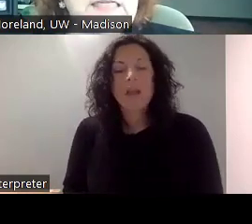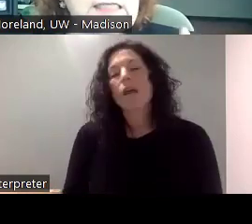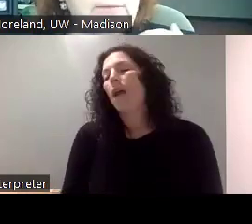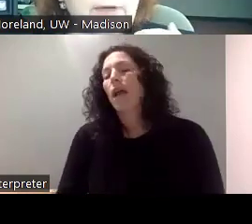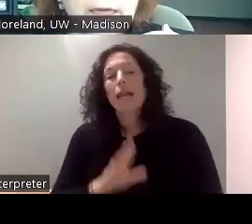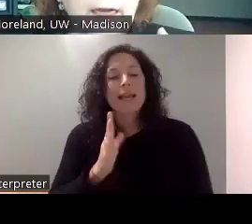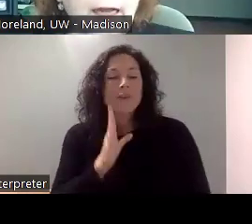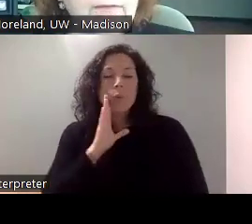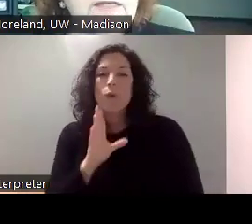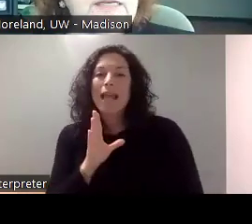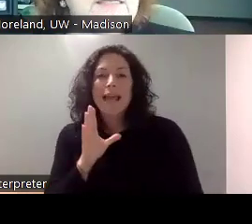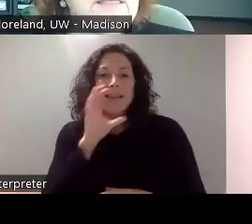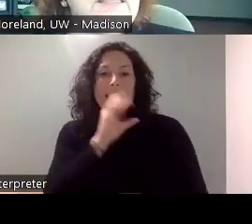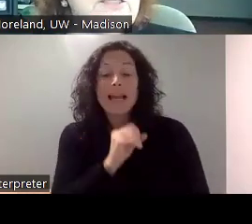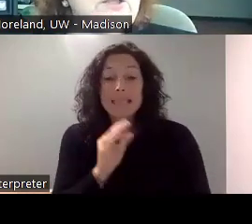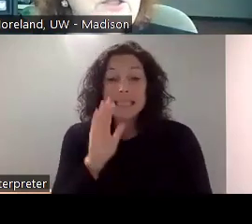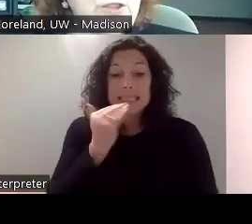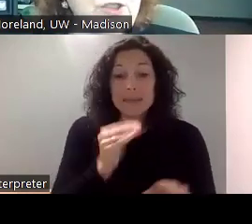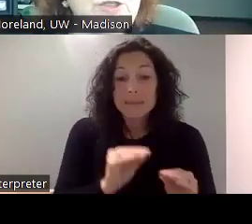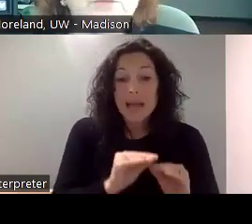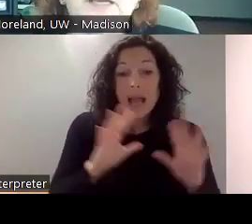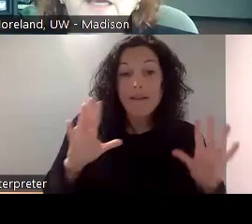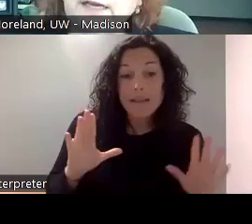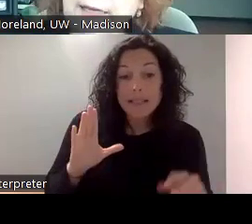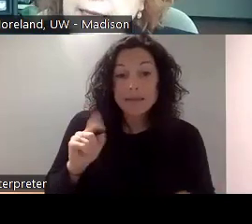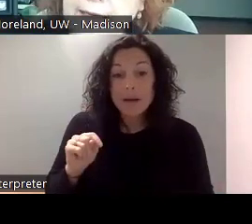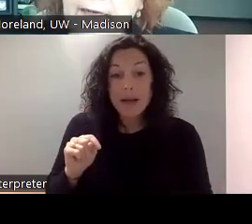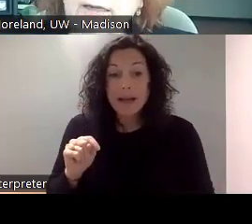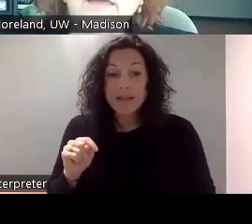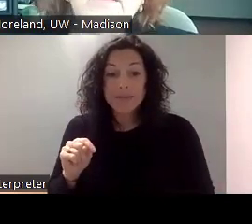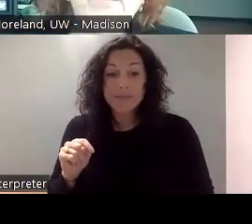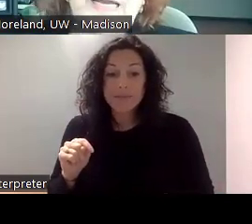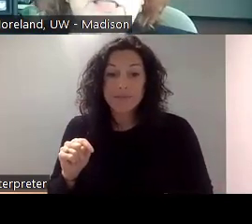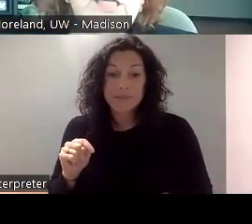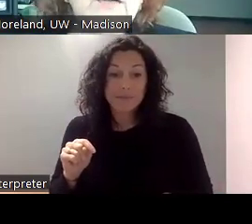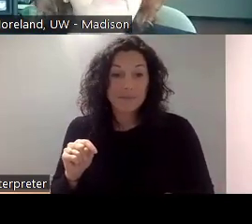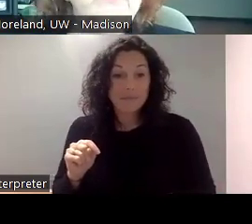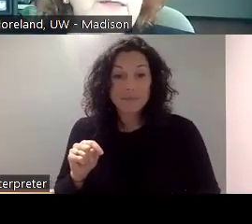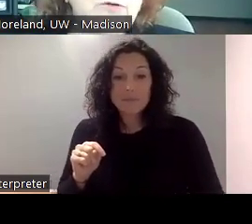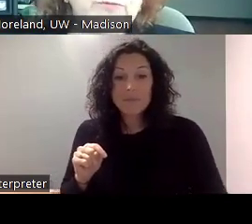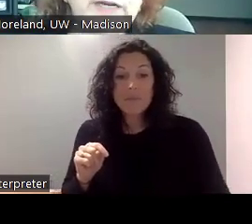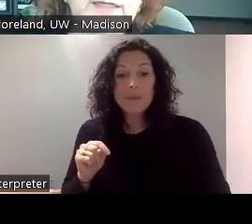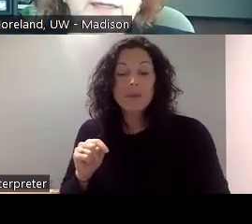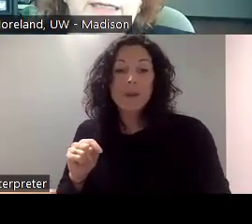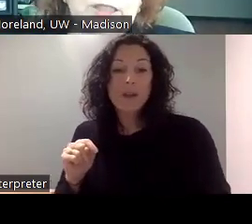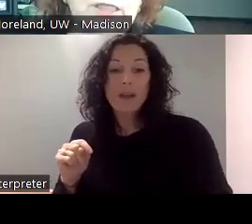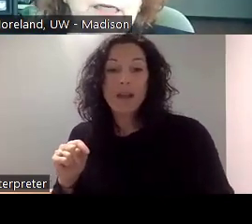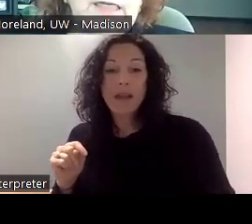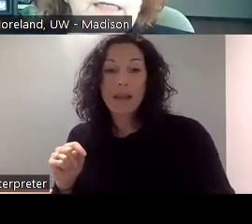It seemed like an obvious solution to me again based on federal regulation,